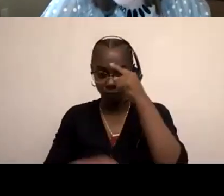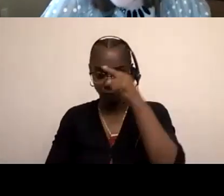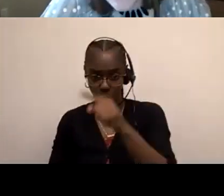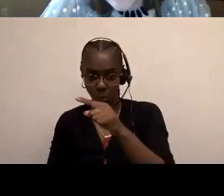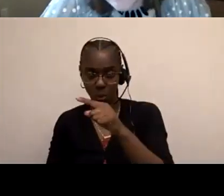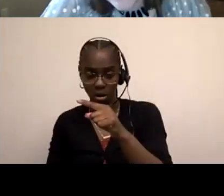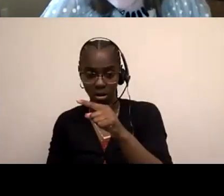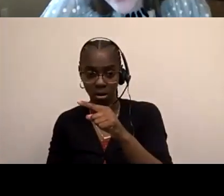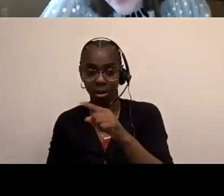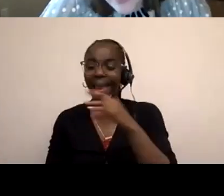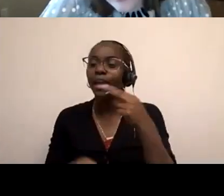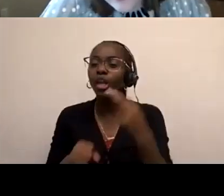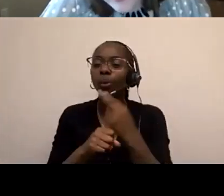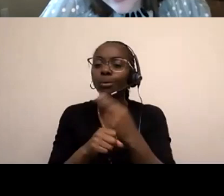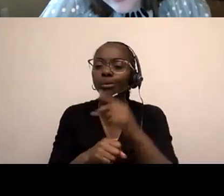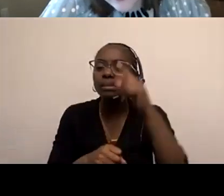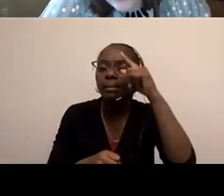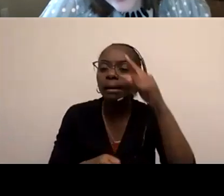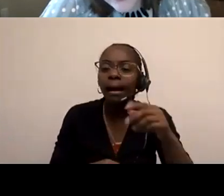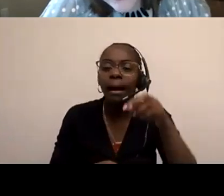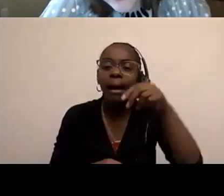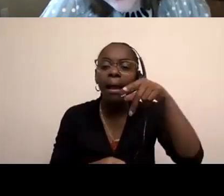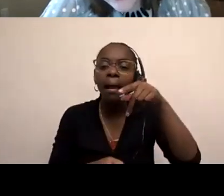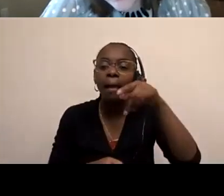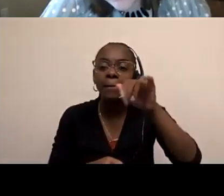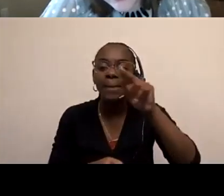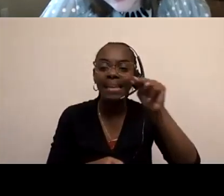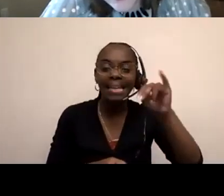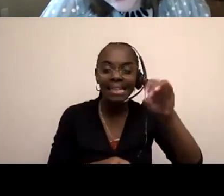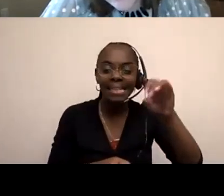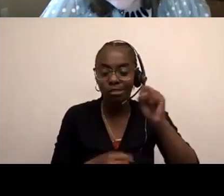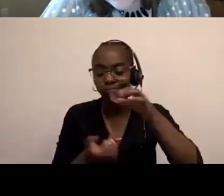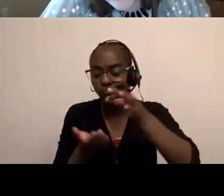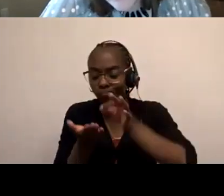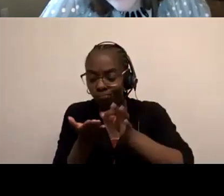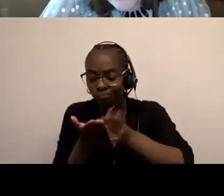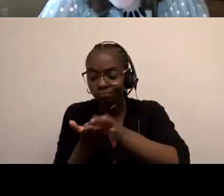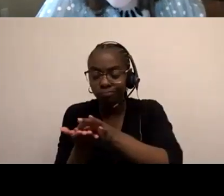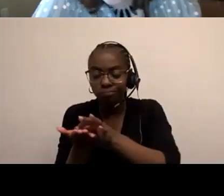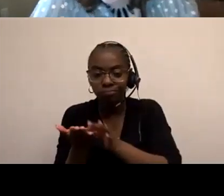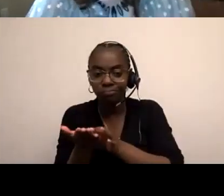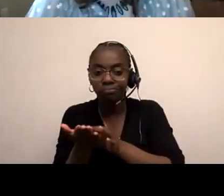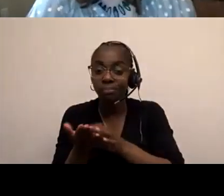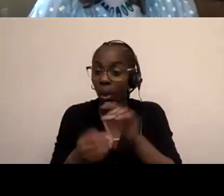USE PENNIES FOR EVERY WORK ACTIVITY THEY DO THEY GET A PENNY AND ONCE THEY FINISH THOSE